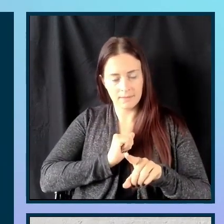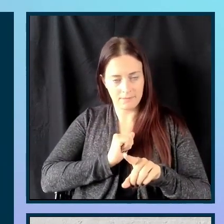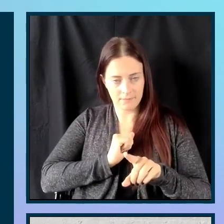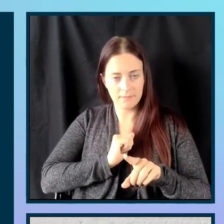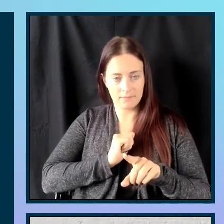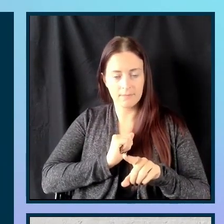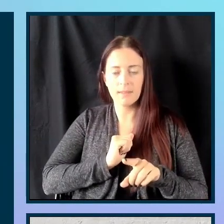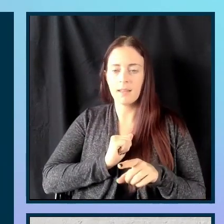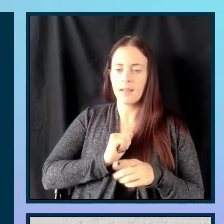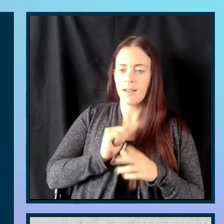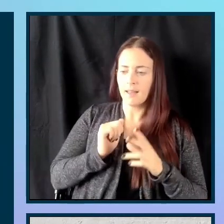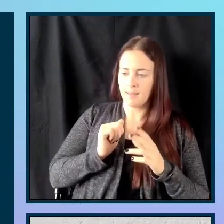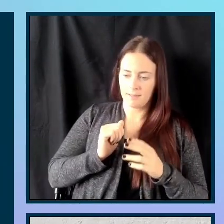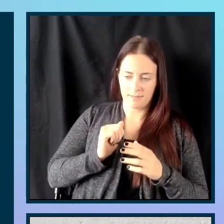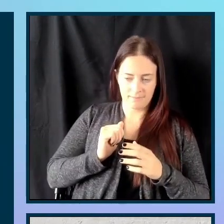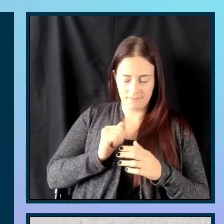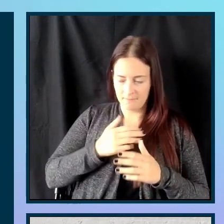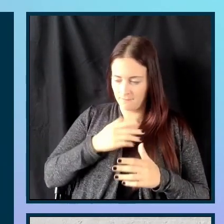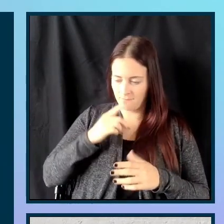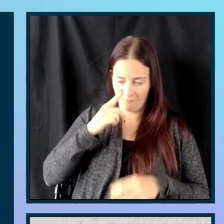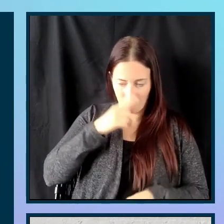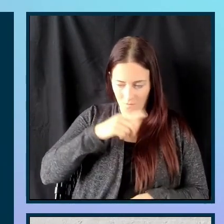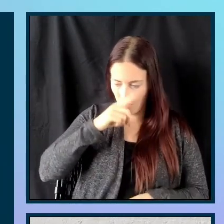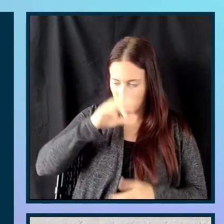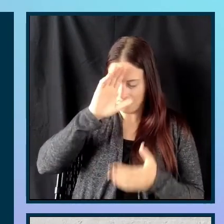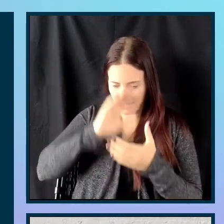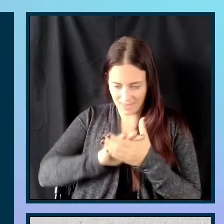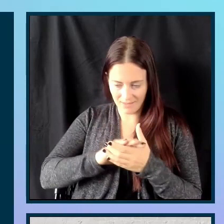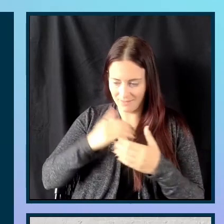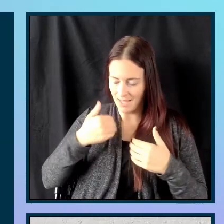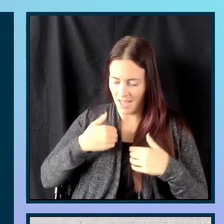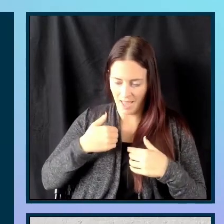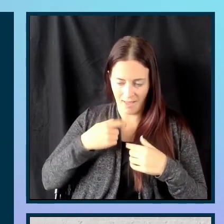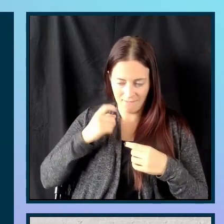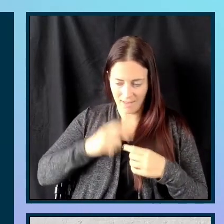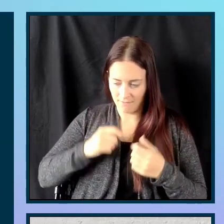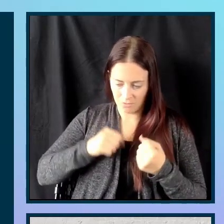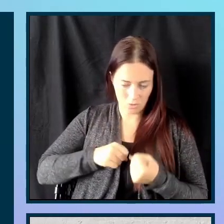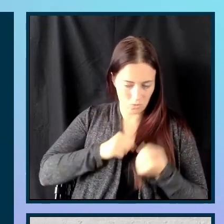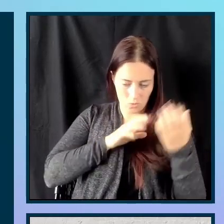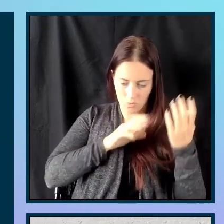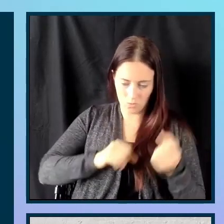we work to remove false beliefs. Some false beliefs were thinking my success